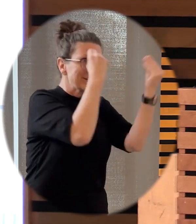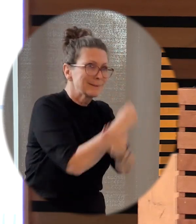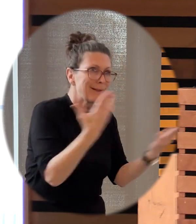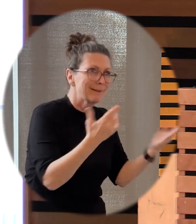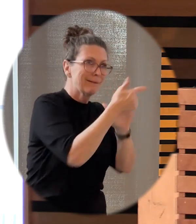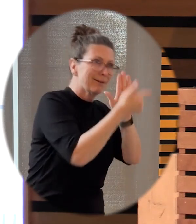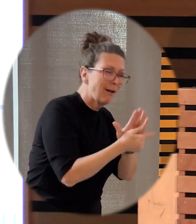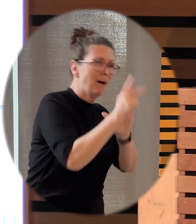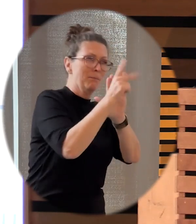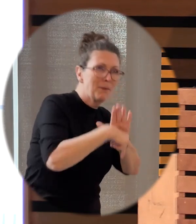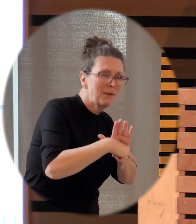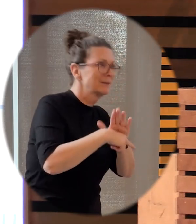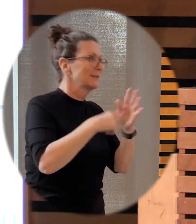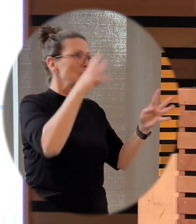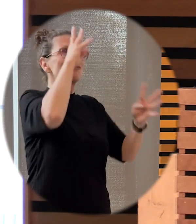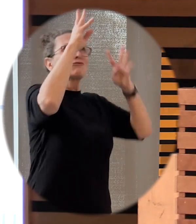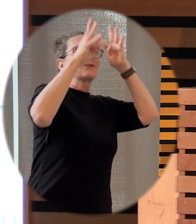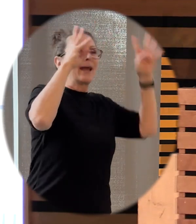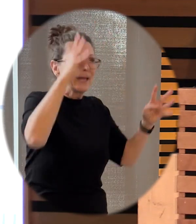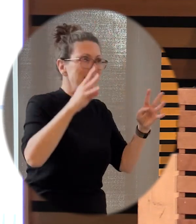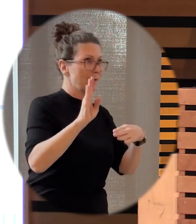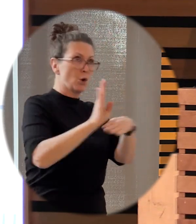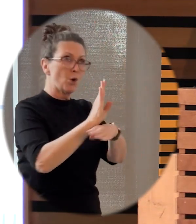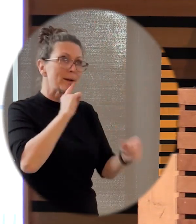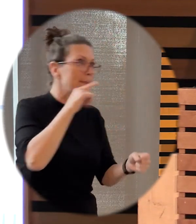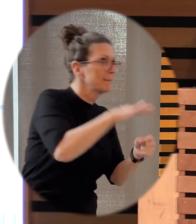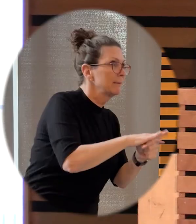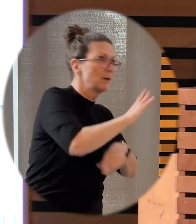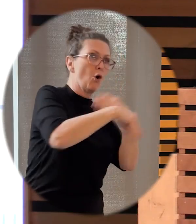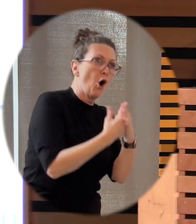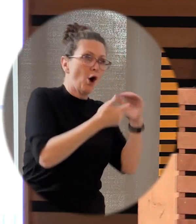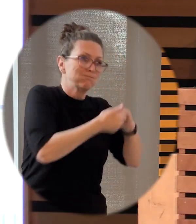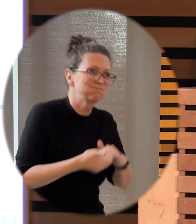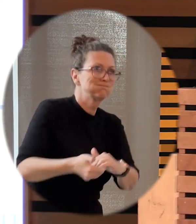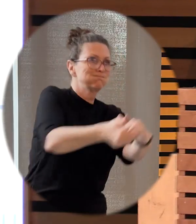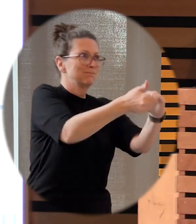legislation, policy, creativity, corporate commitments are working together, no longer